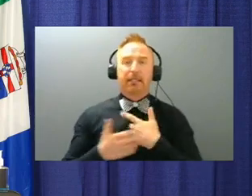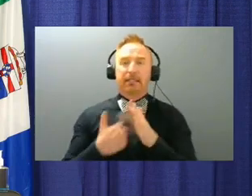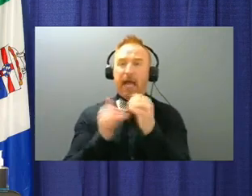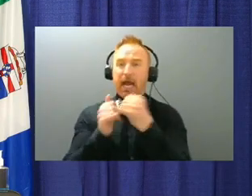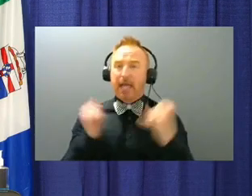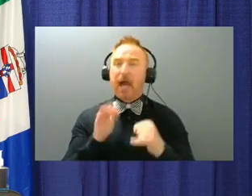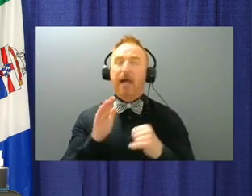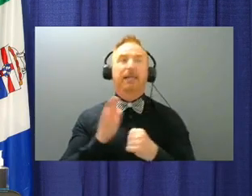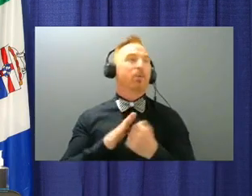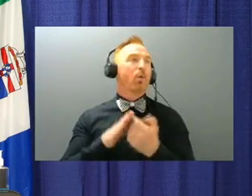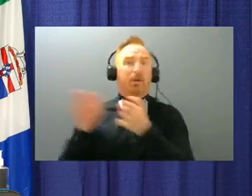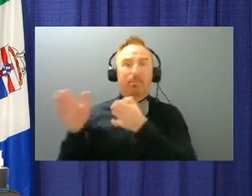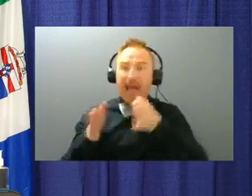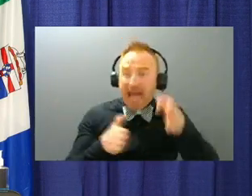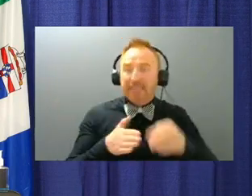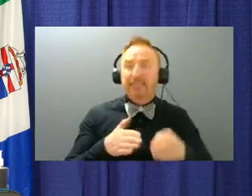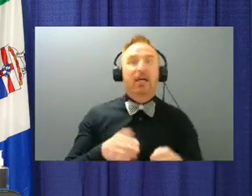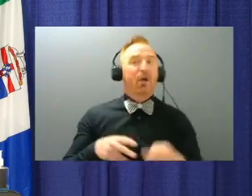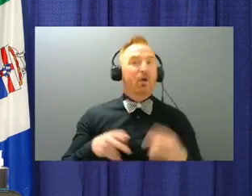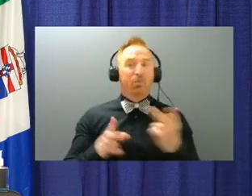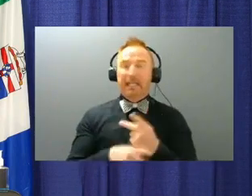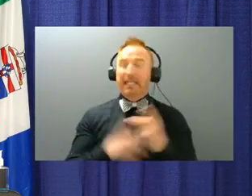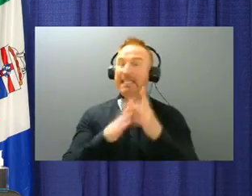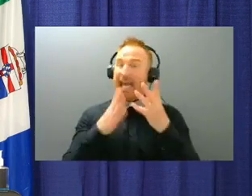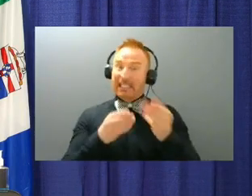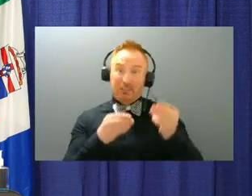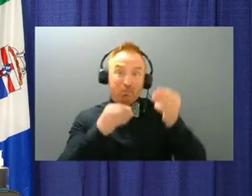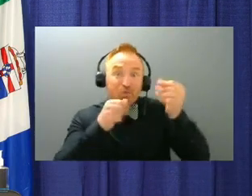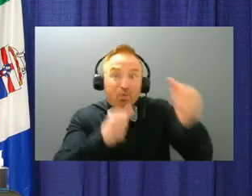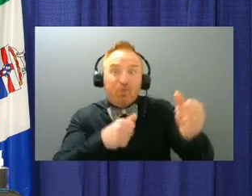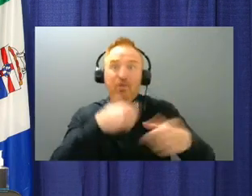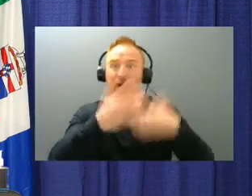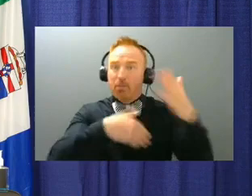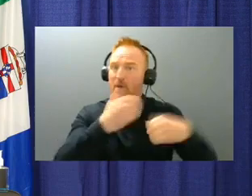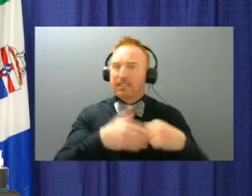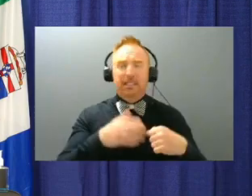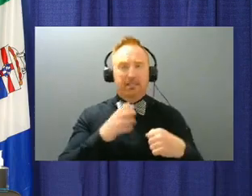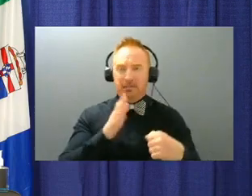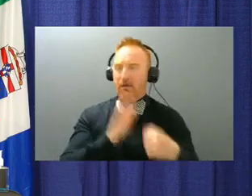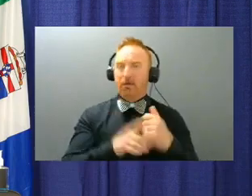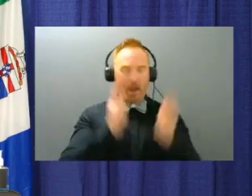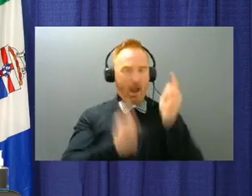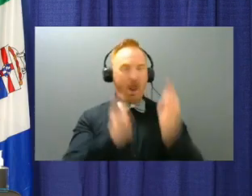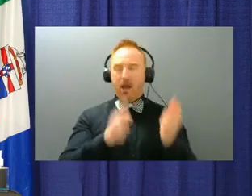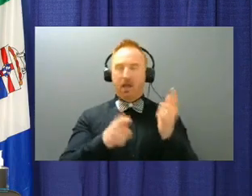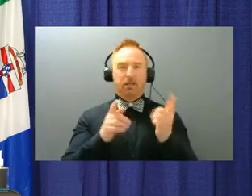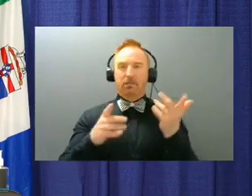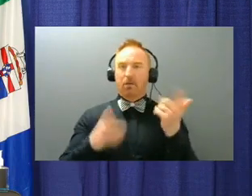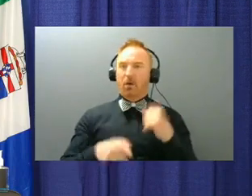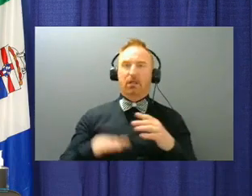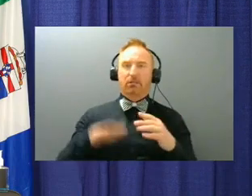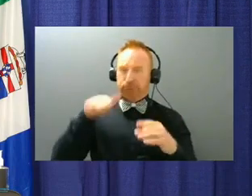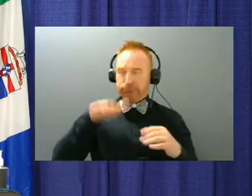through their new guidelines, their new plans, they are going to be bumps along the road as well in preparing for COVID.